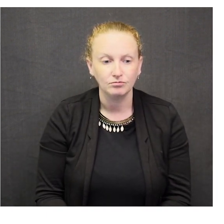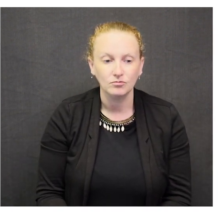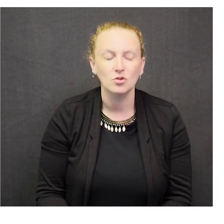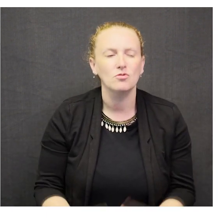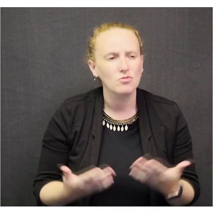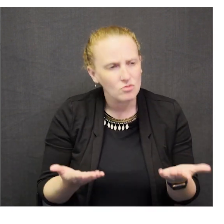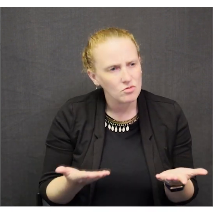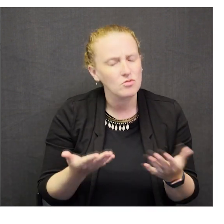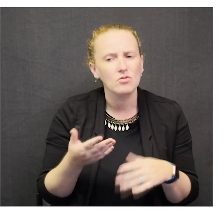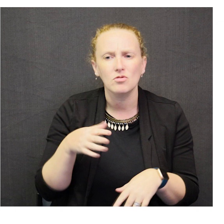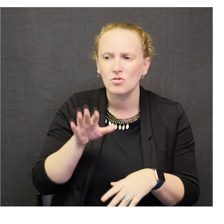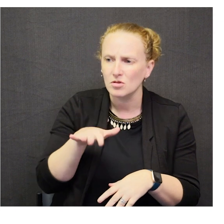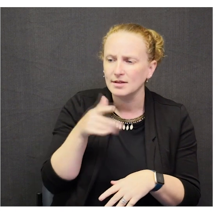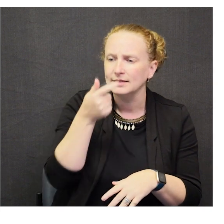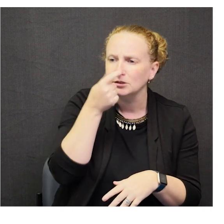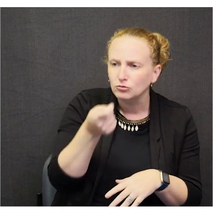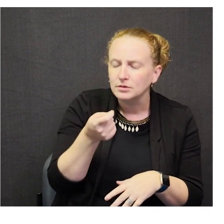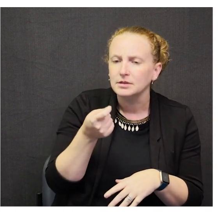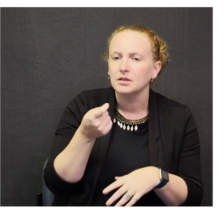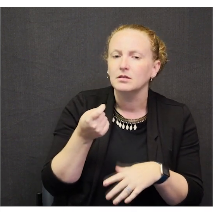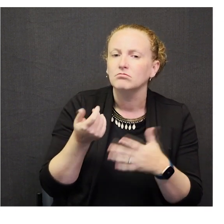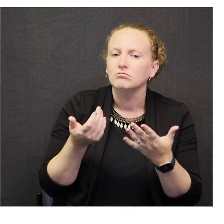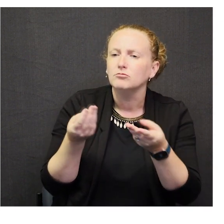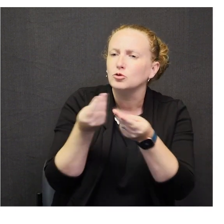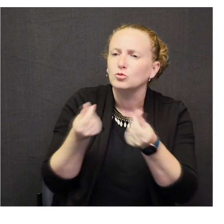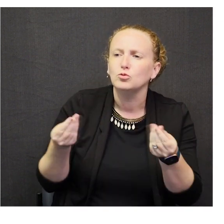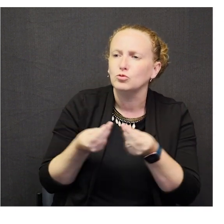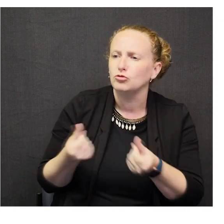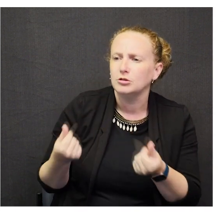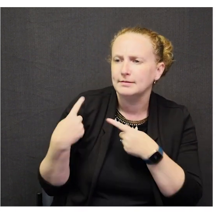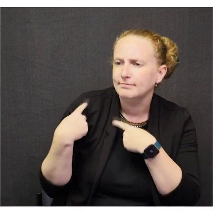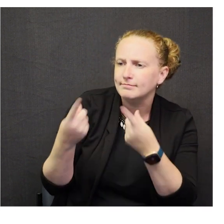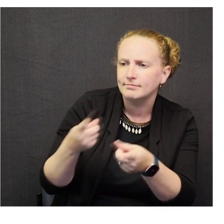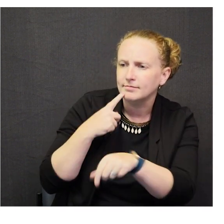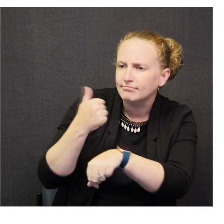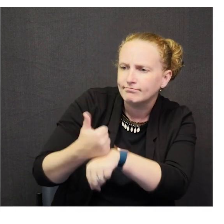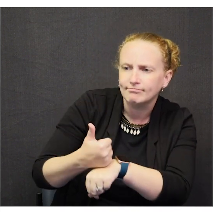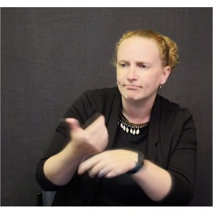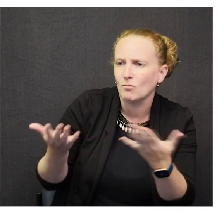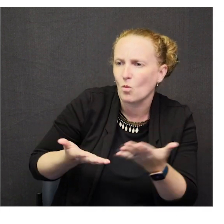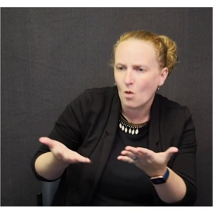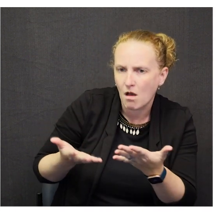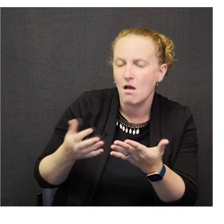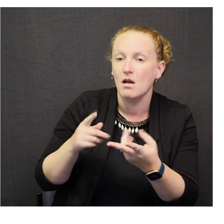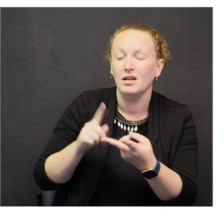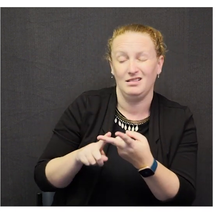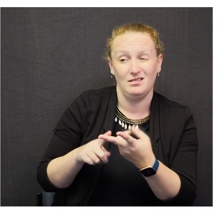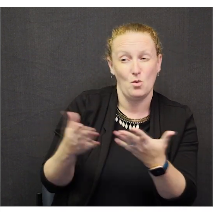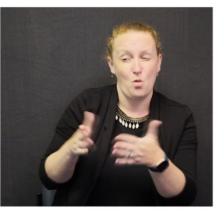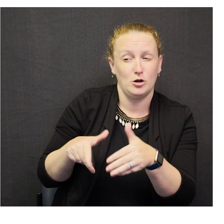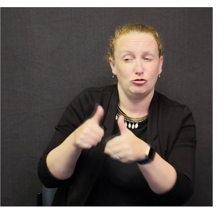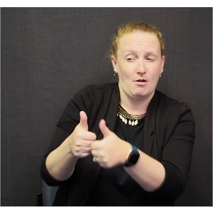that you have implemented? And what are the challenges that you saw with making that adjustment?